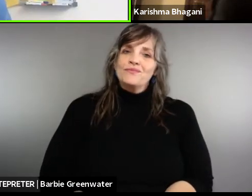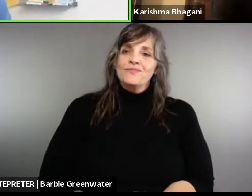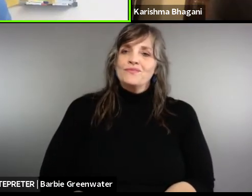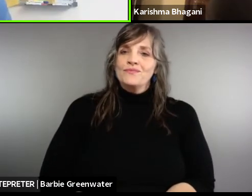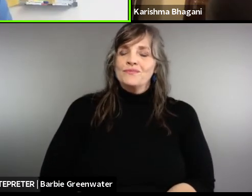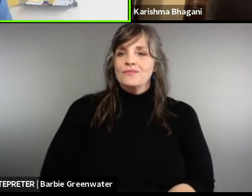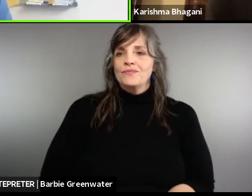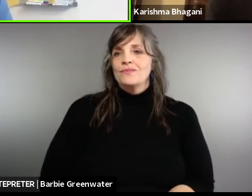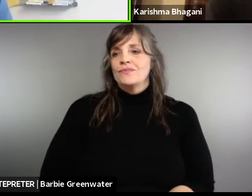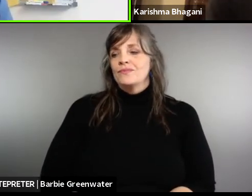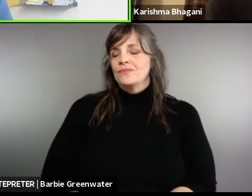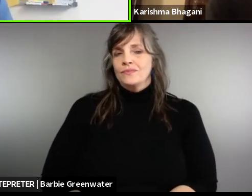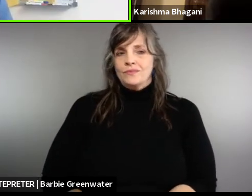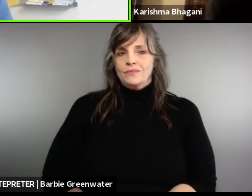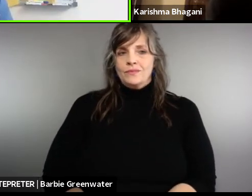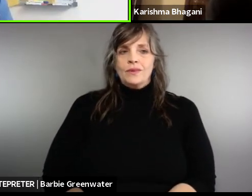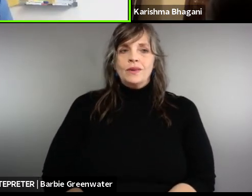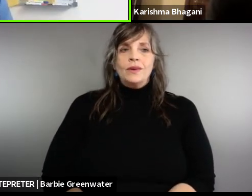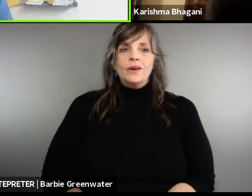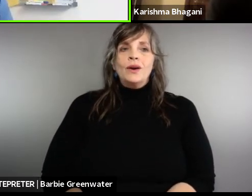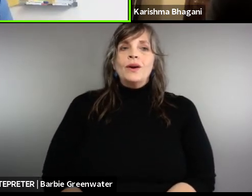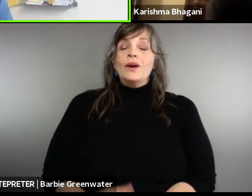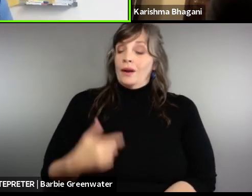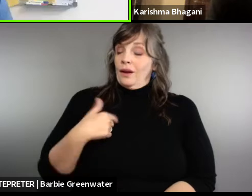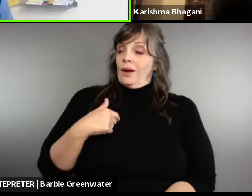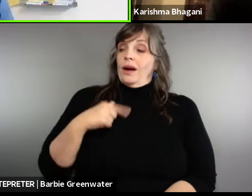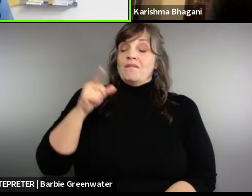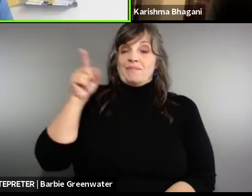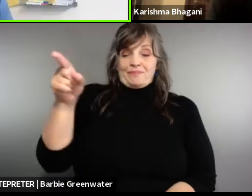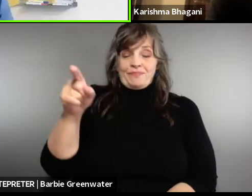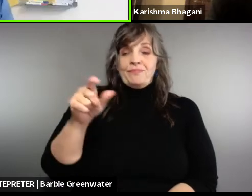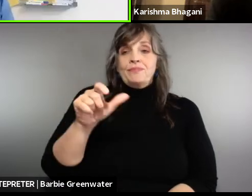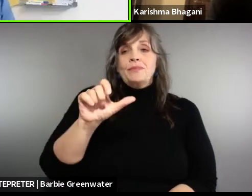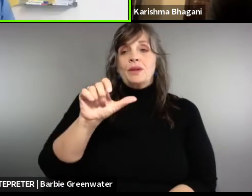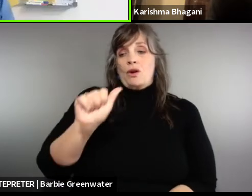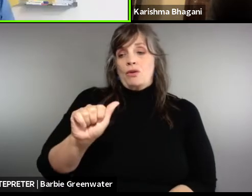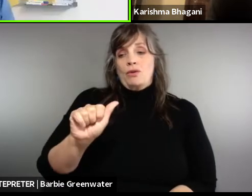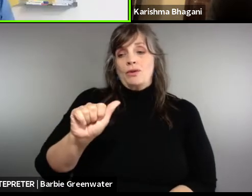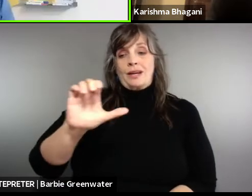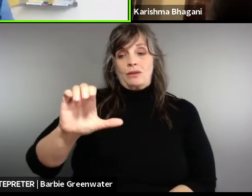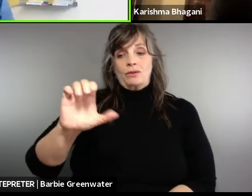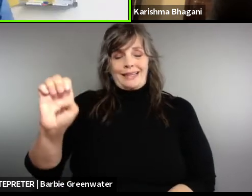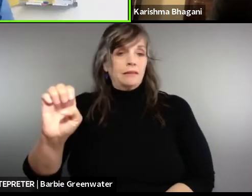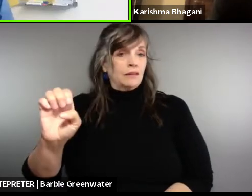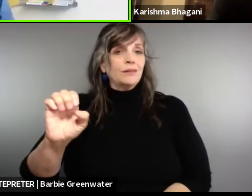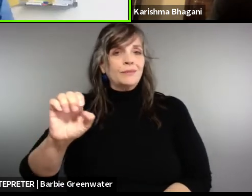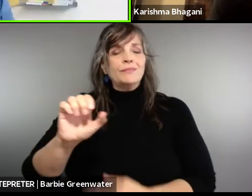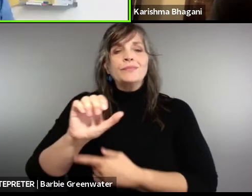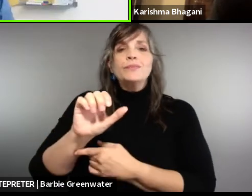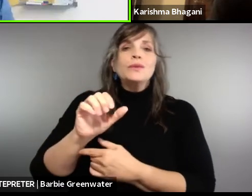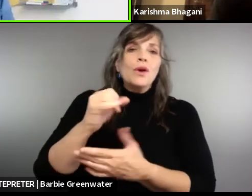Well, when I was at Arts Council England, I've ran a showcase platform called this Performing Arts Showcase.